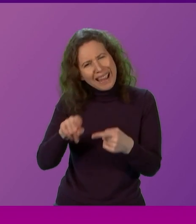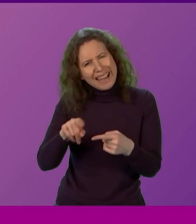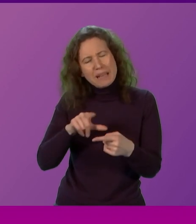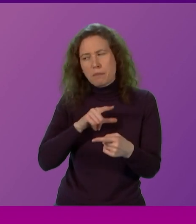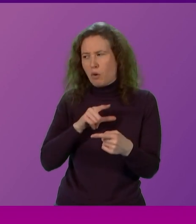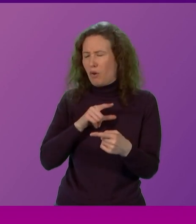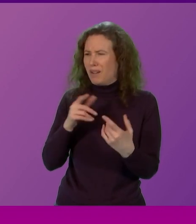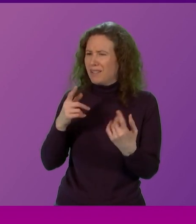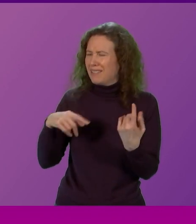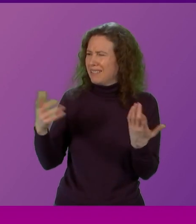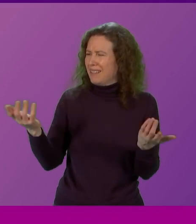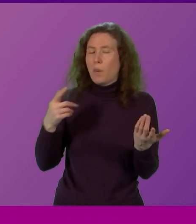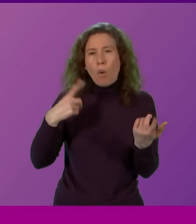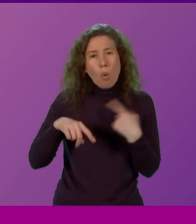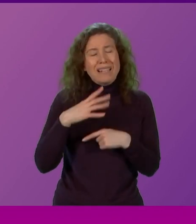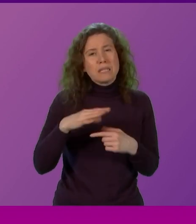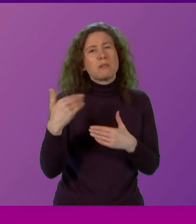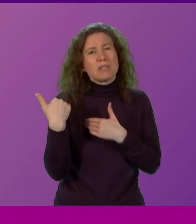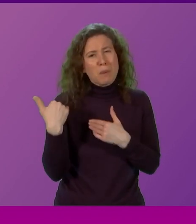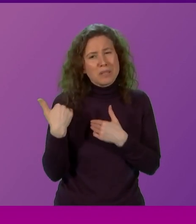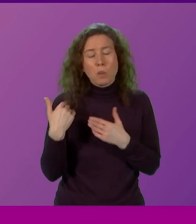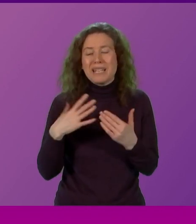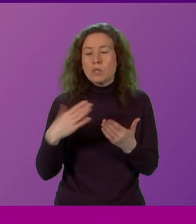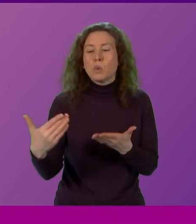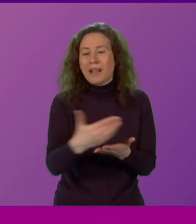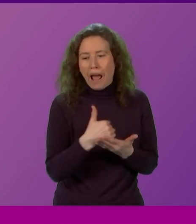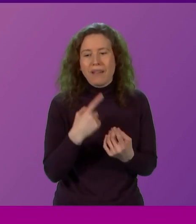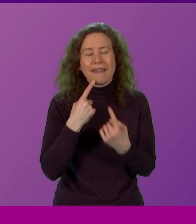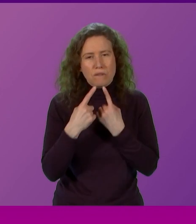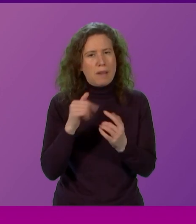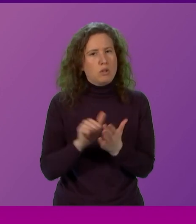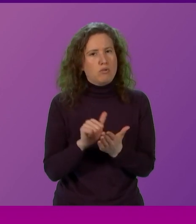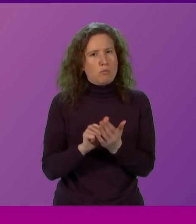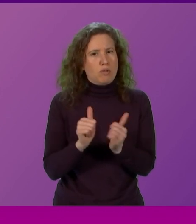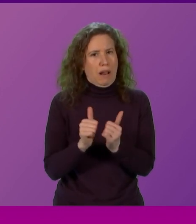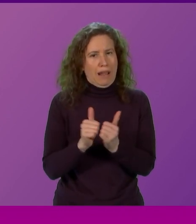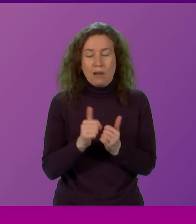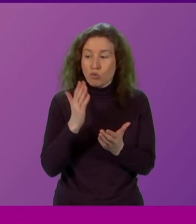We all need to be responsible and make sure that we gather information about the real-life